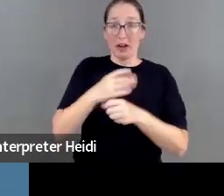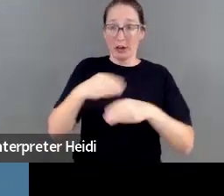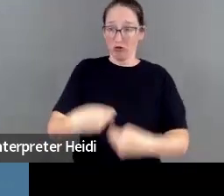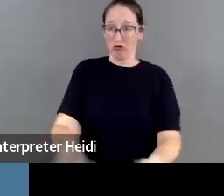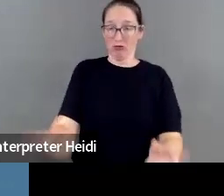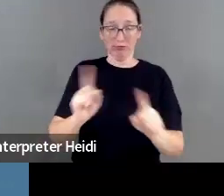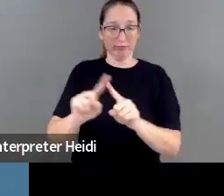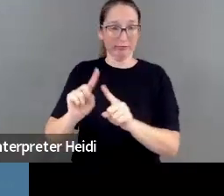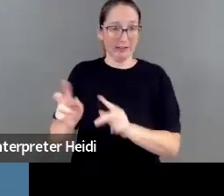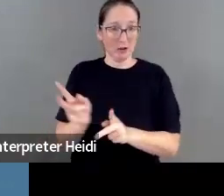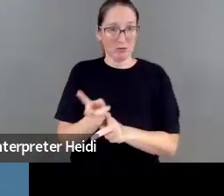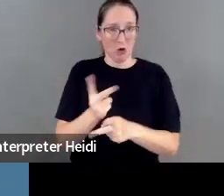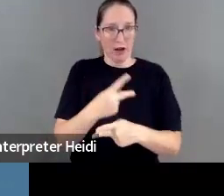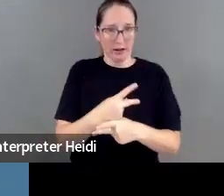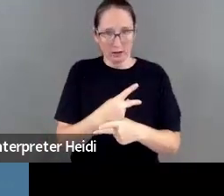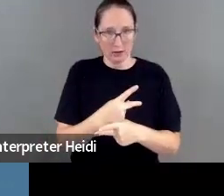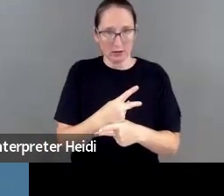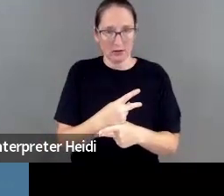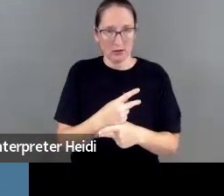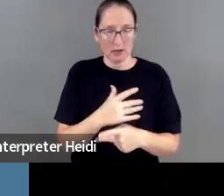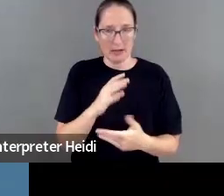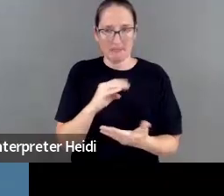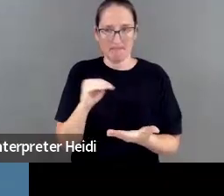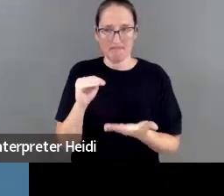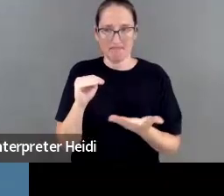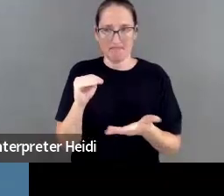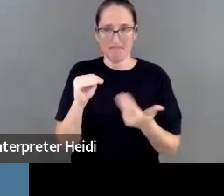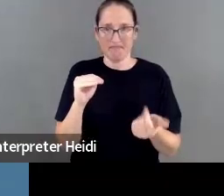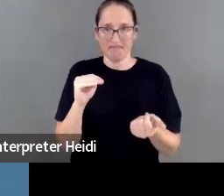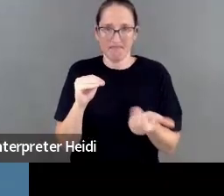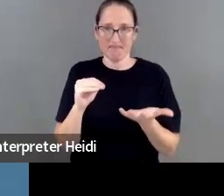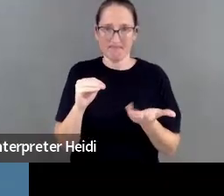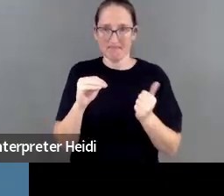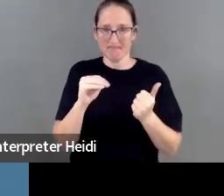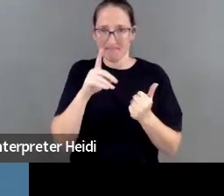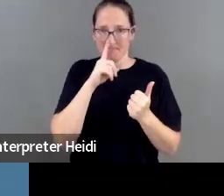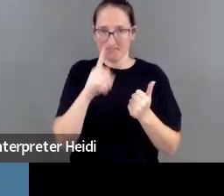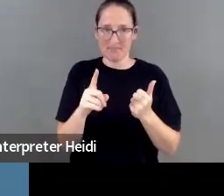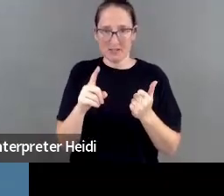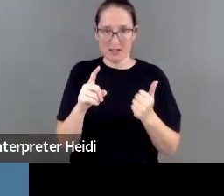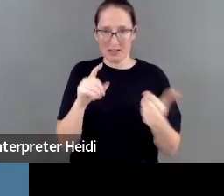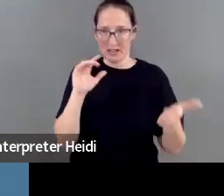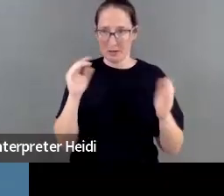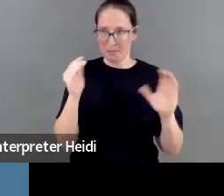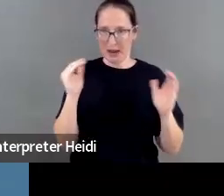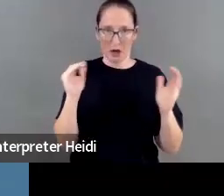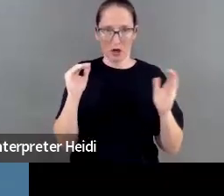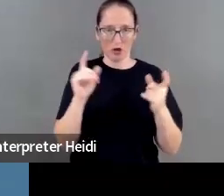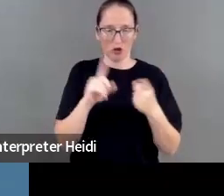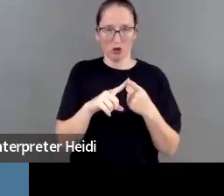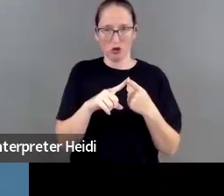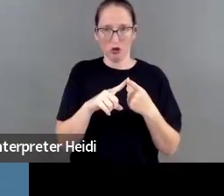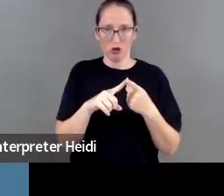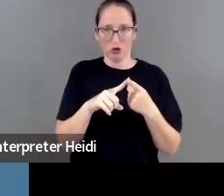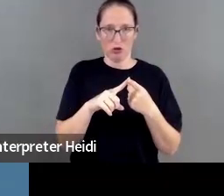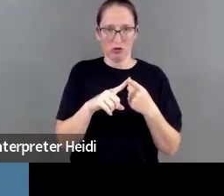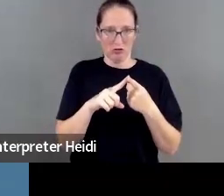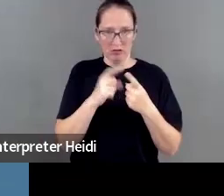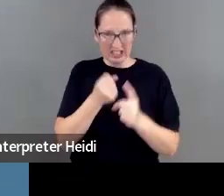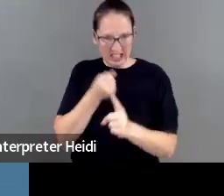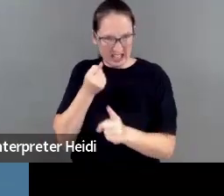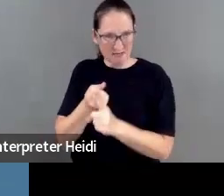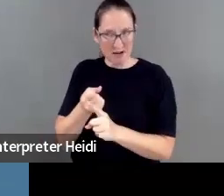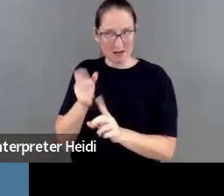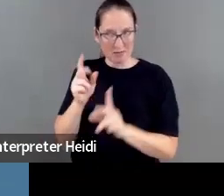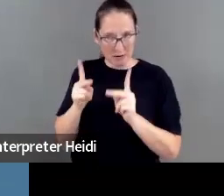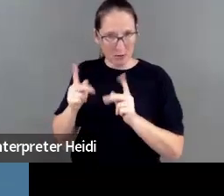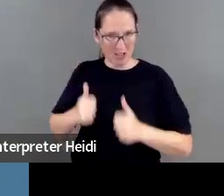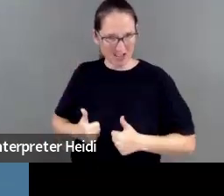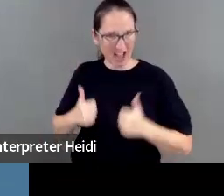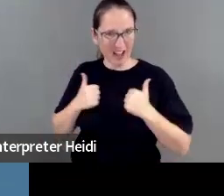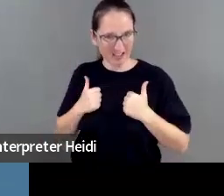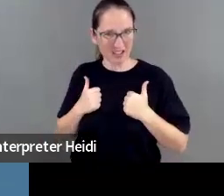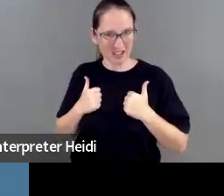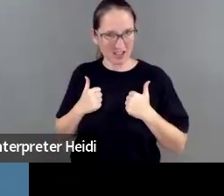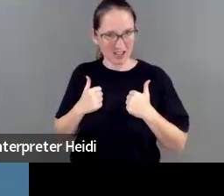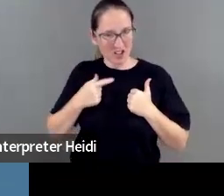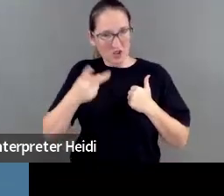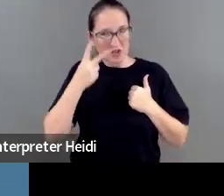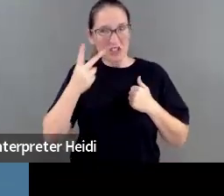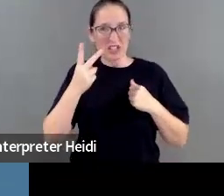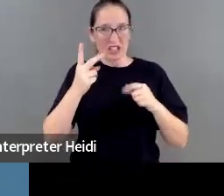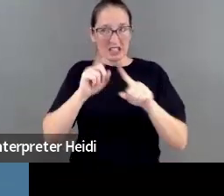is all they have known or interacted with and